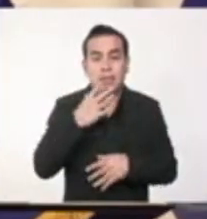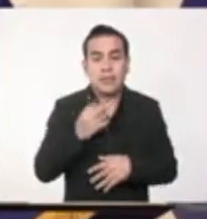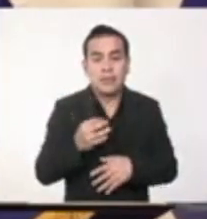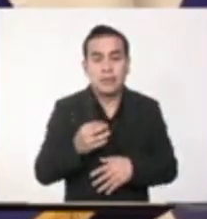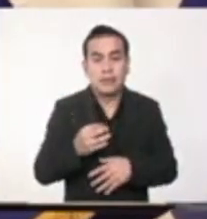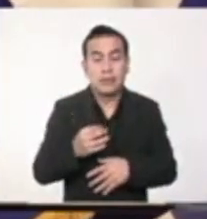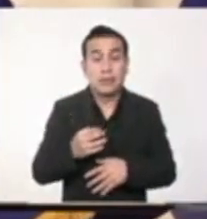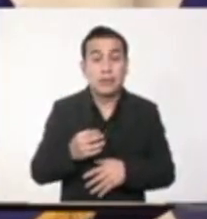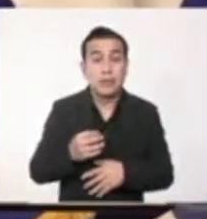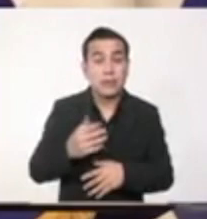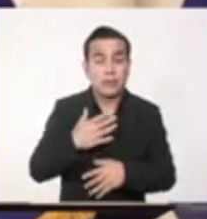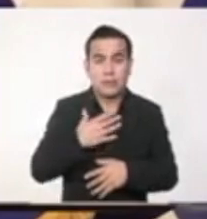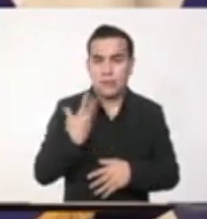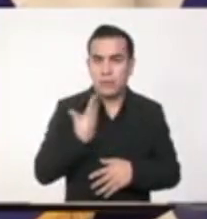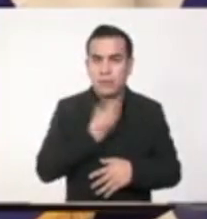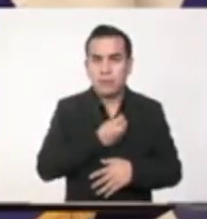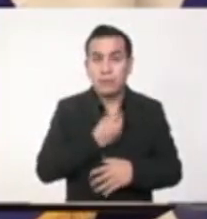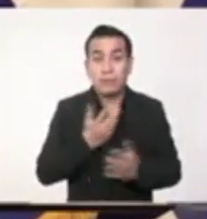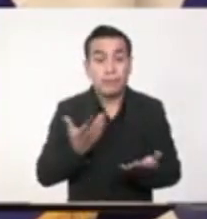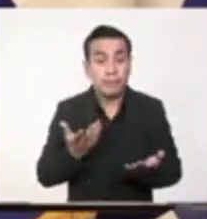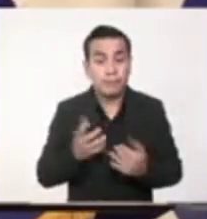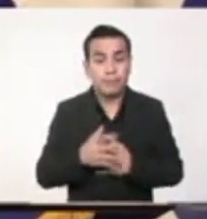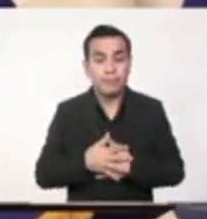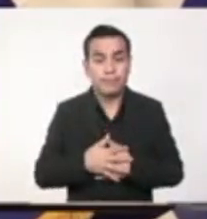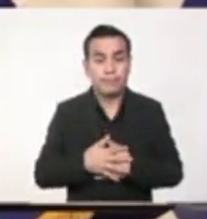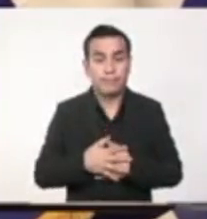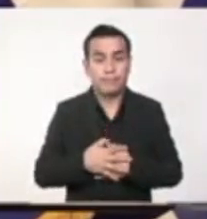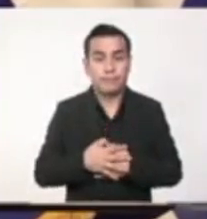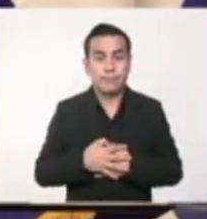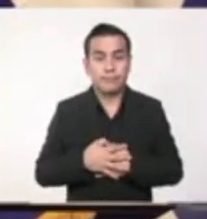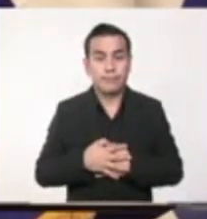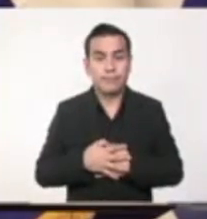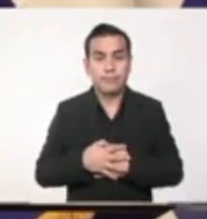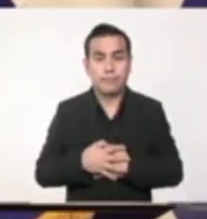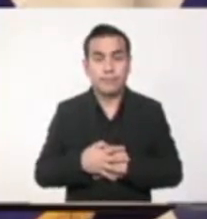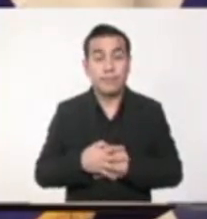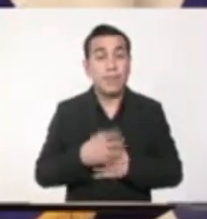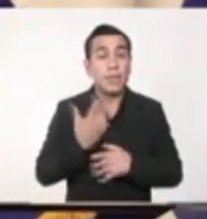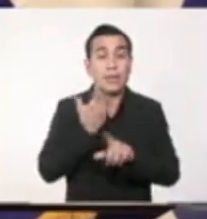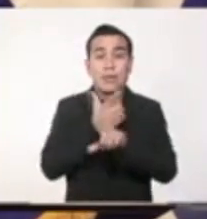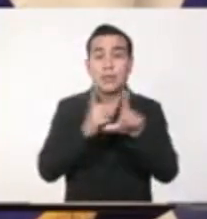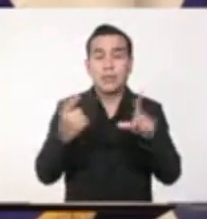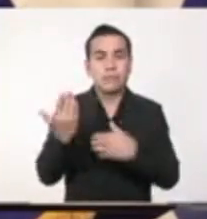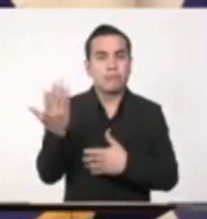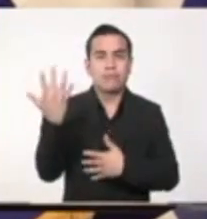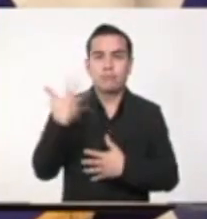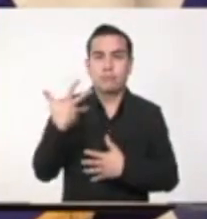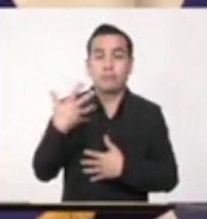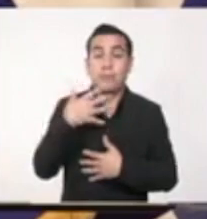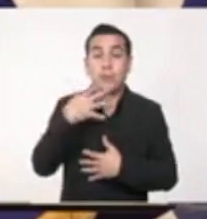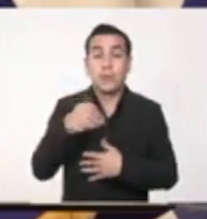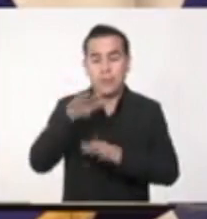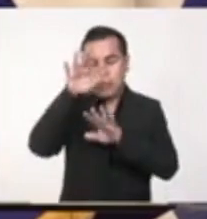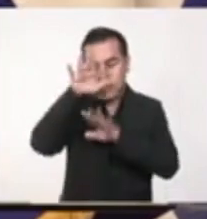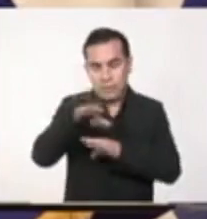international say it is not . Let us we develop, complying with the law, respecting the people, and